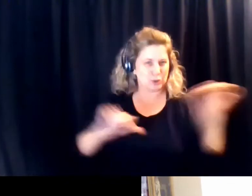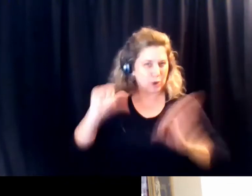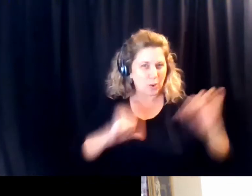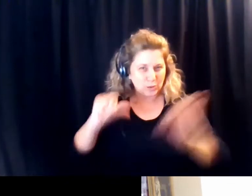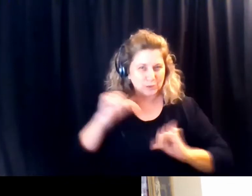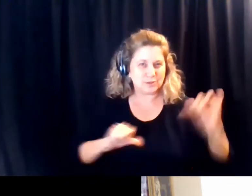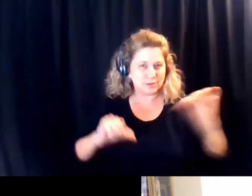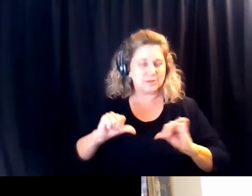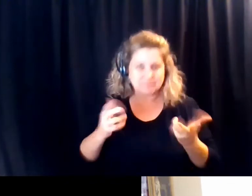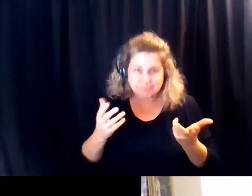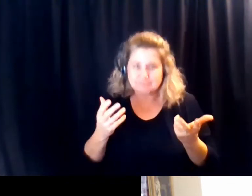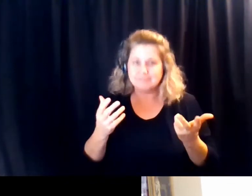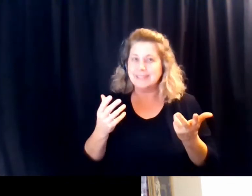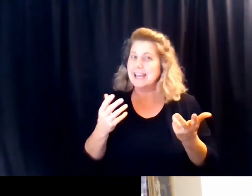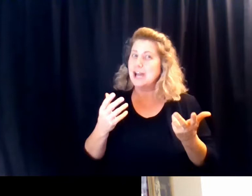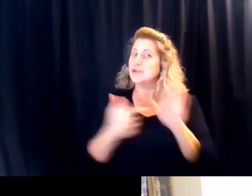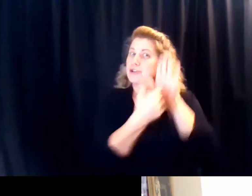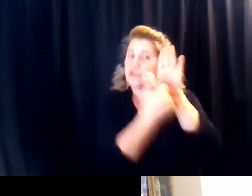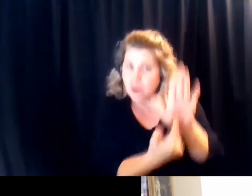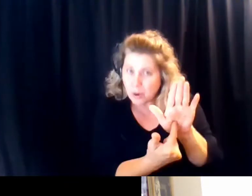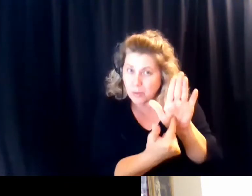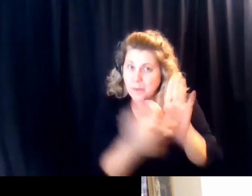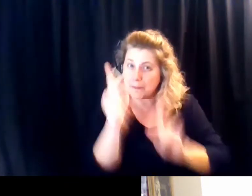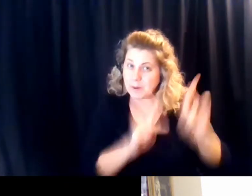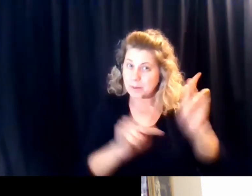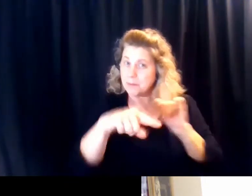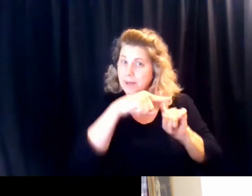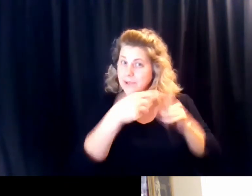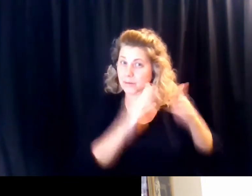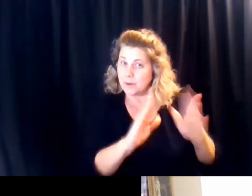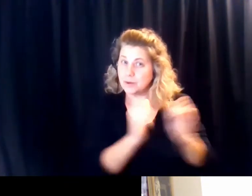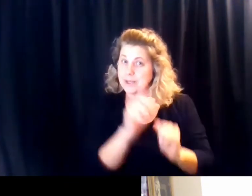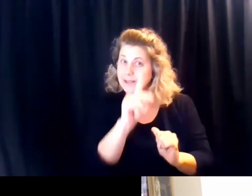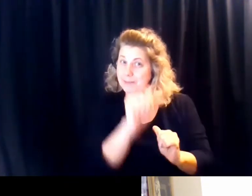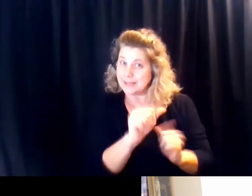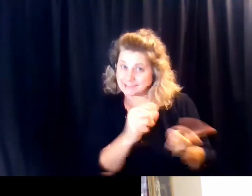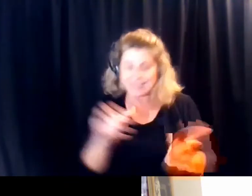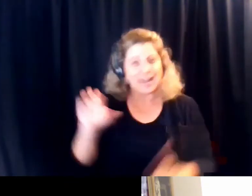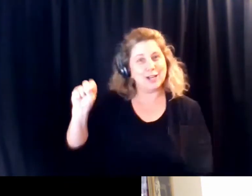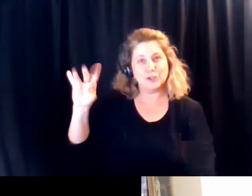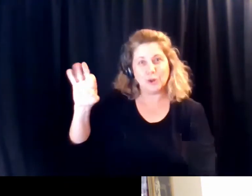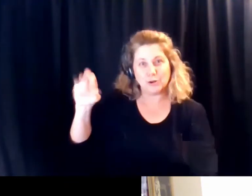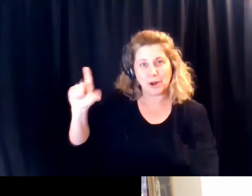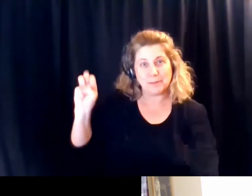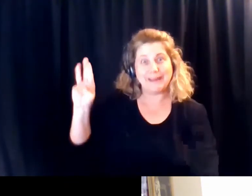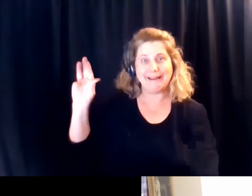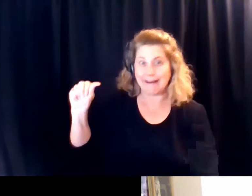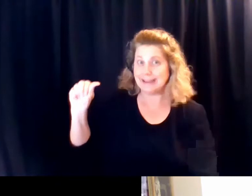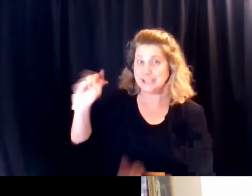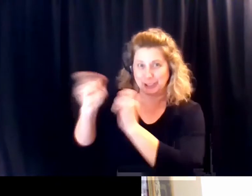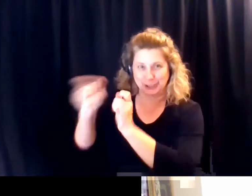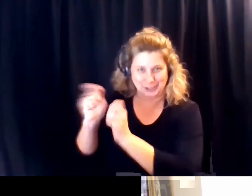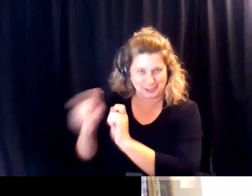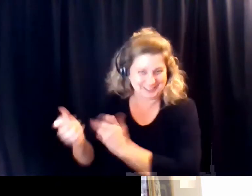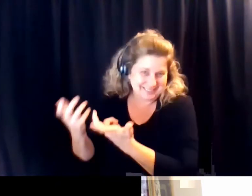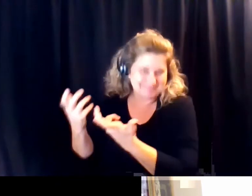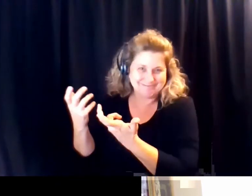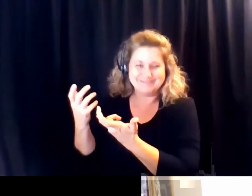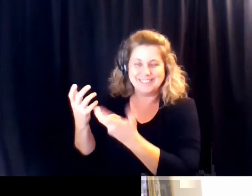Judith Heumann: You are an advocate. No one needs to give you a blessing to say you can become an advocate. I think it's very important that